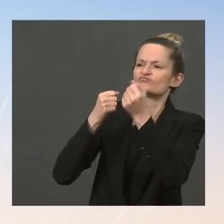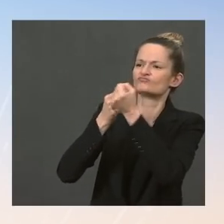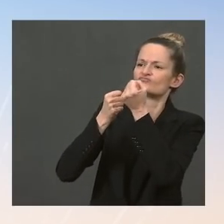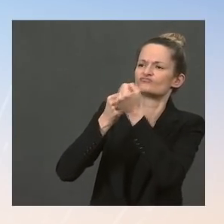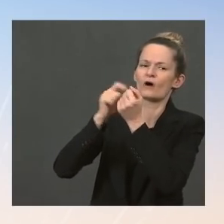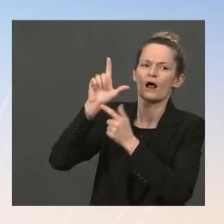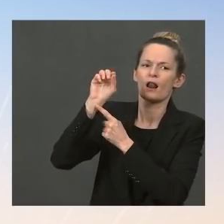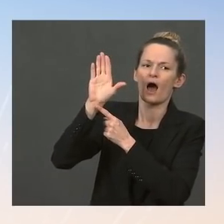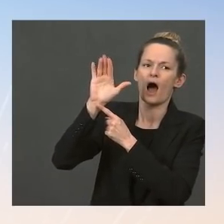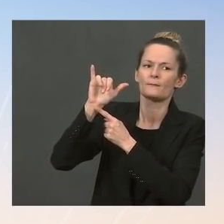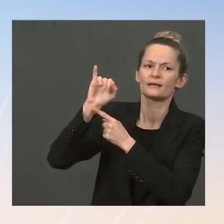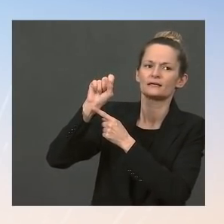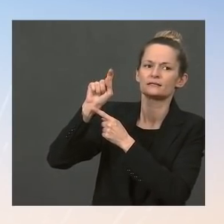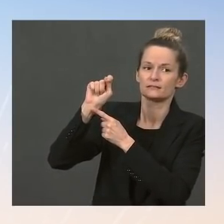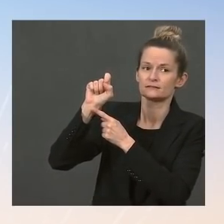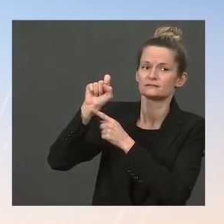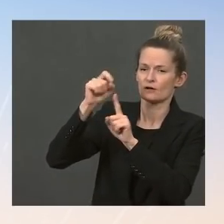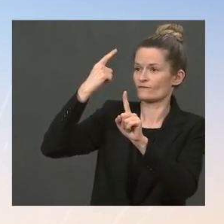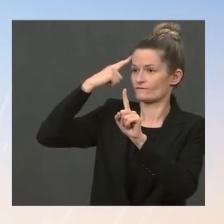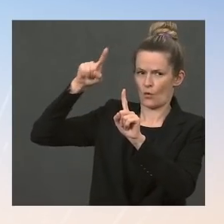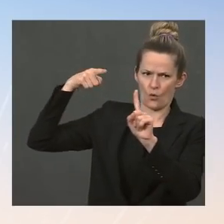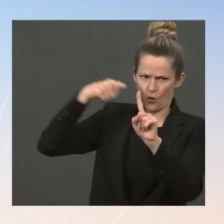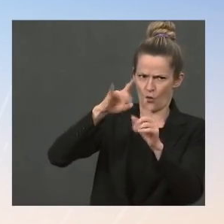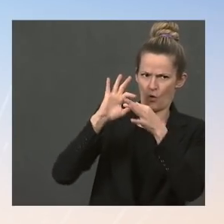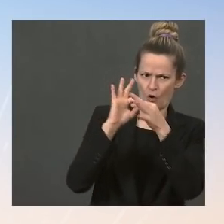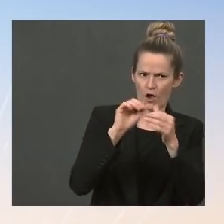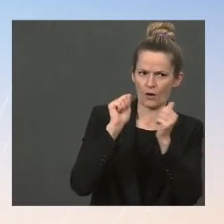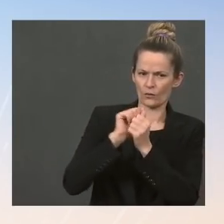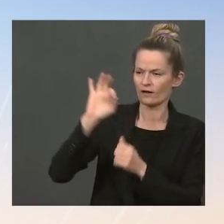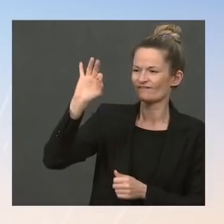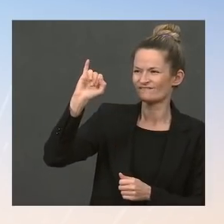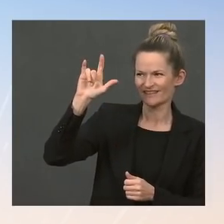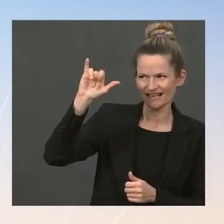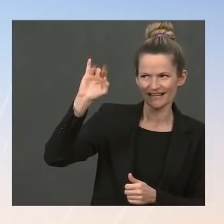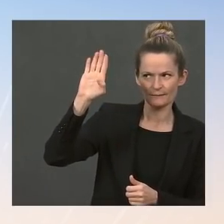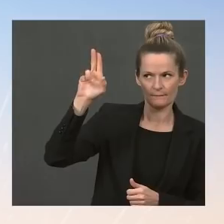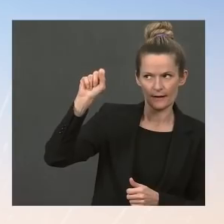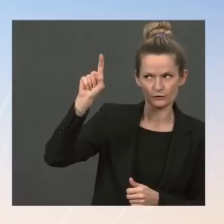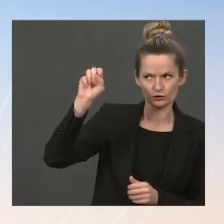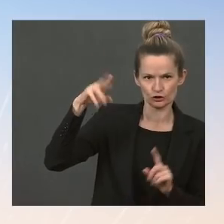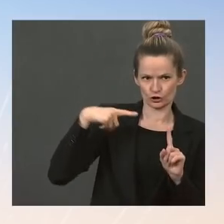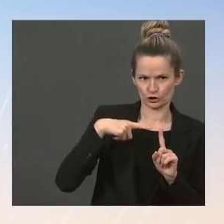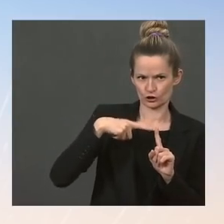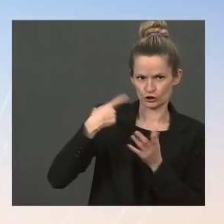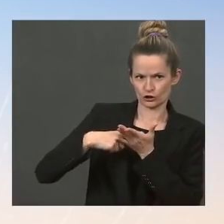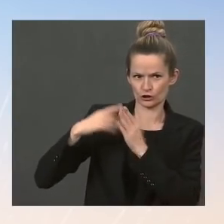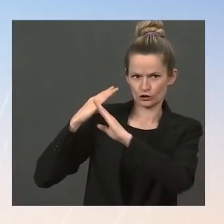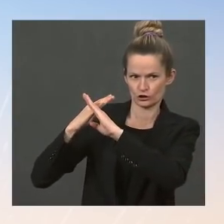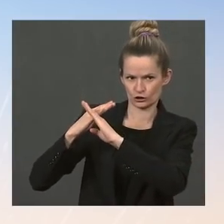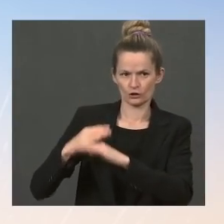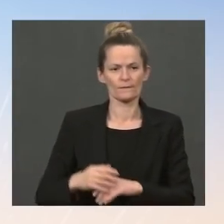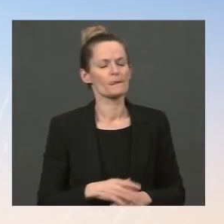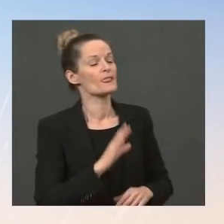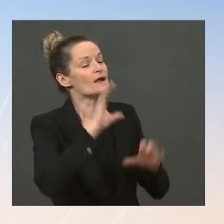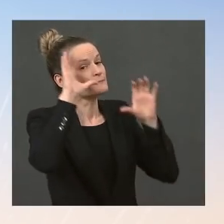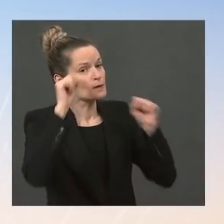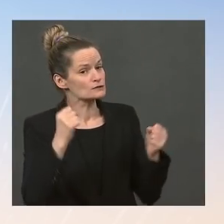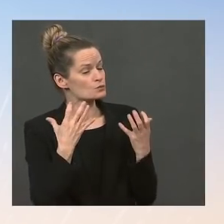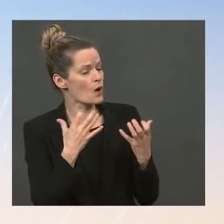that he will help get voting rights passed into law. And he -- there's obviously been some important developments over the past couple days